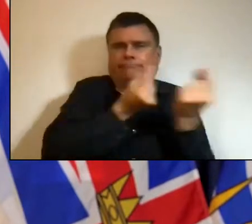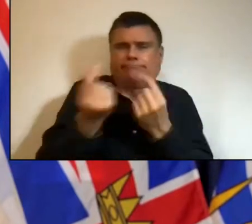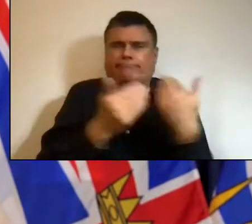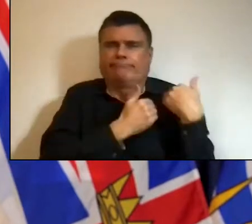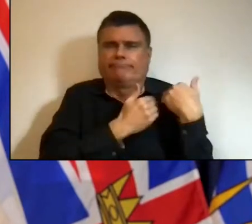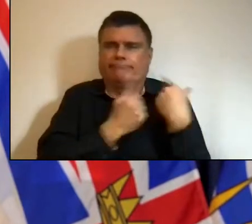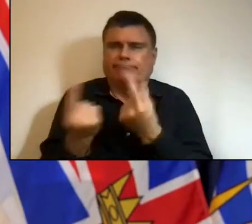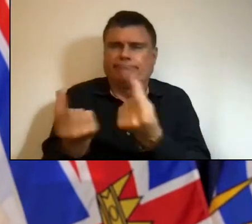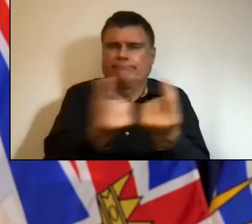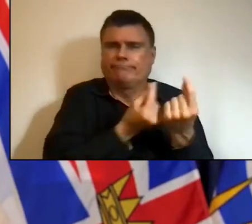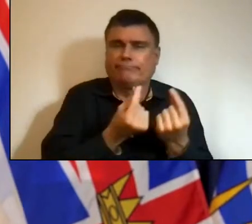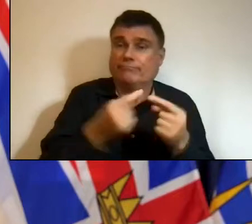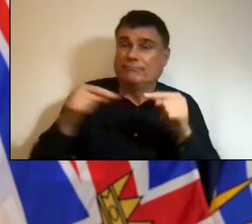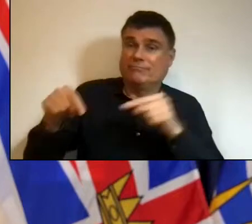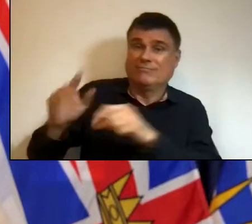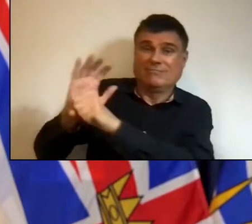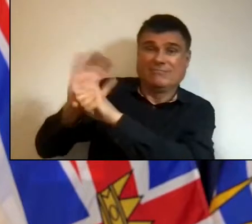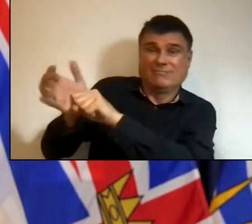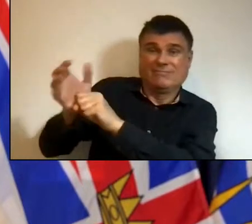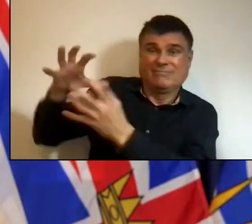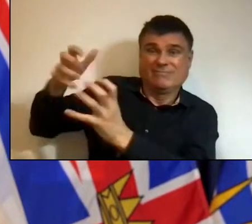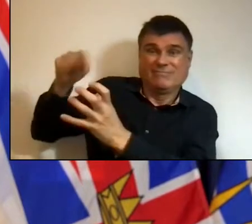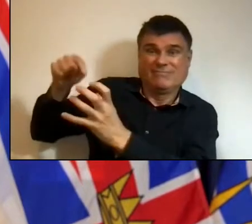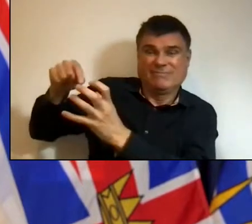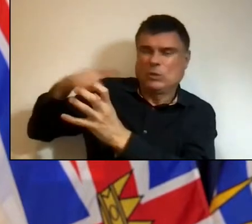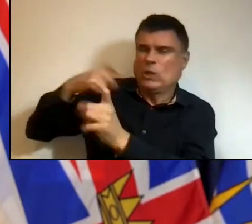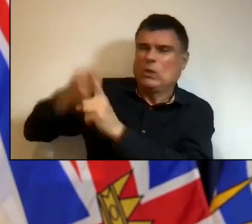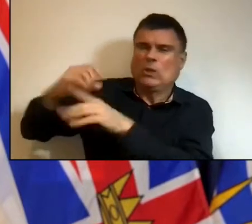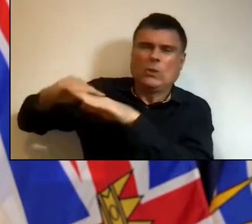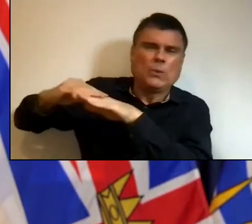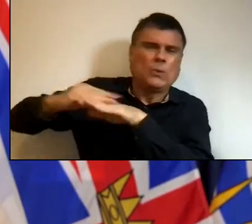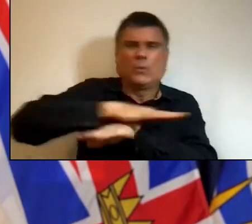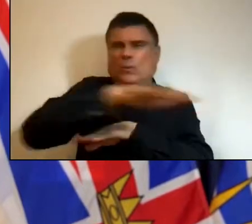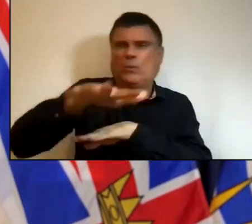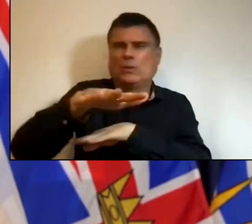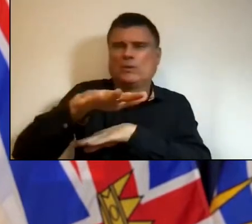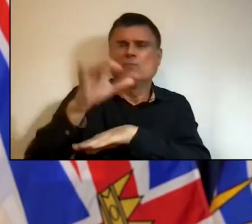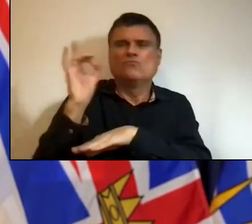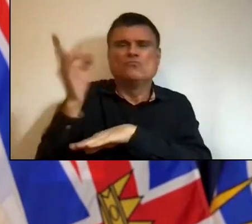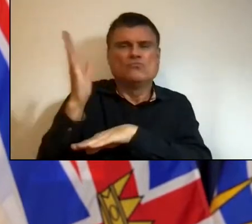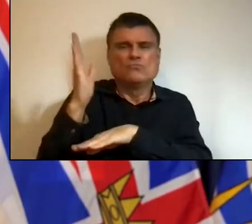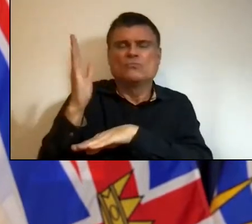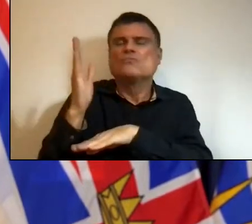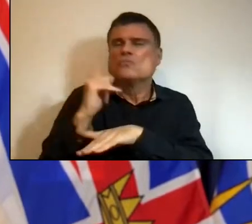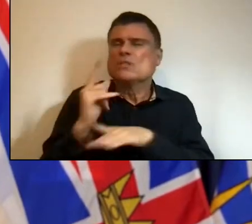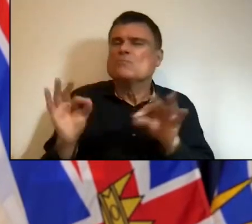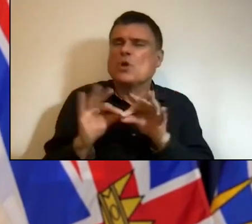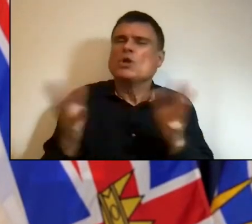every single one of us personally. And so I encourage everyone to take heart in this